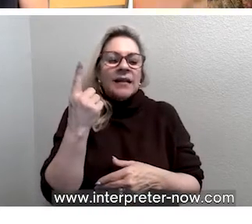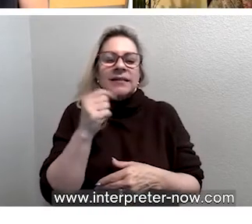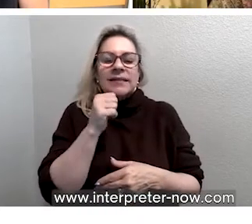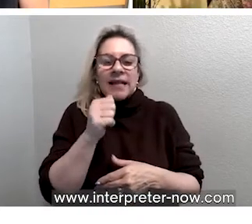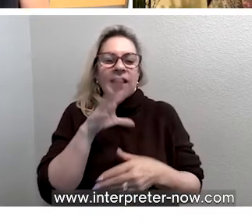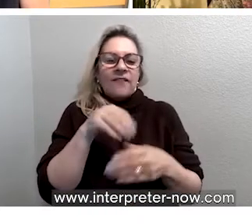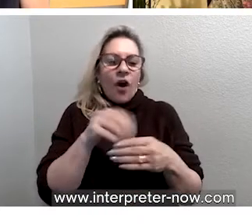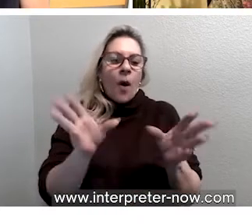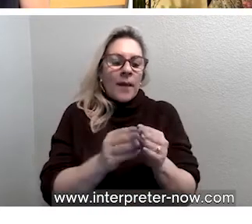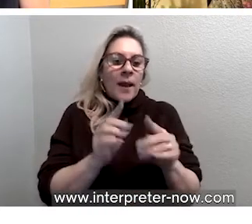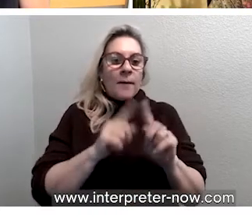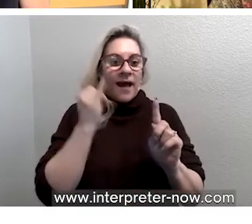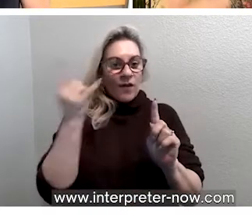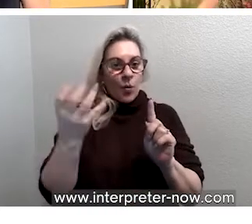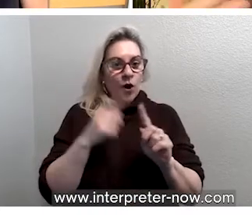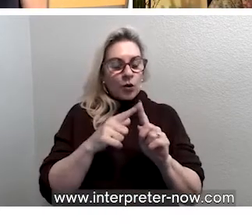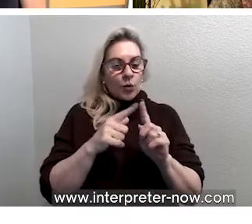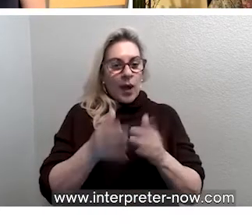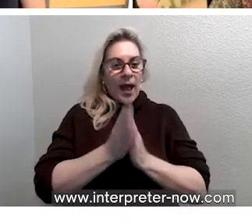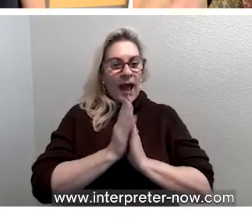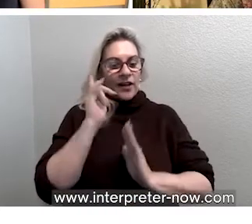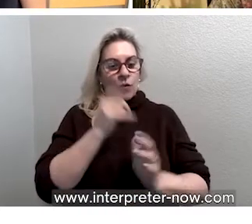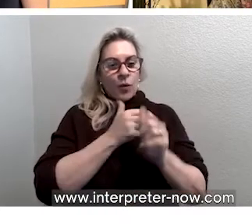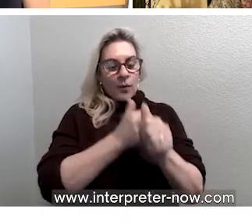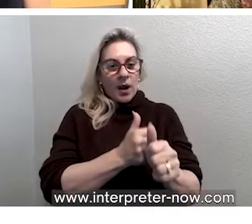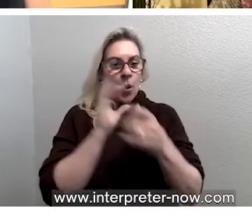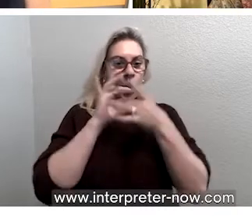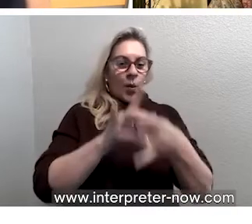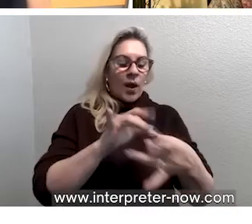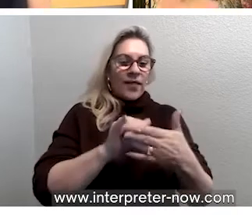But if they want to ask for accommodations around Ramadan if they are fasting, moving